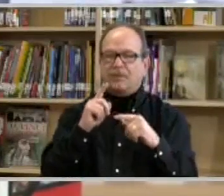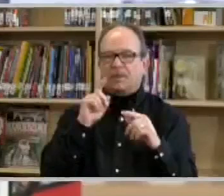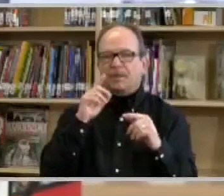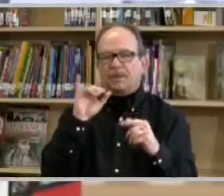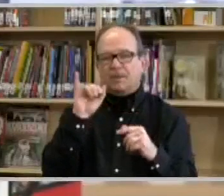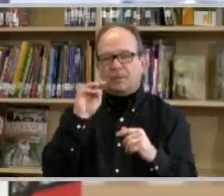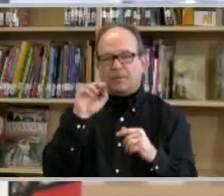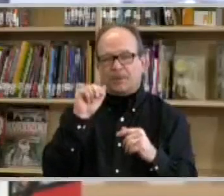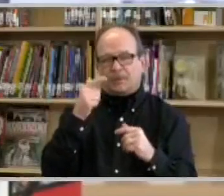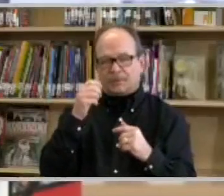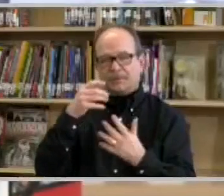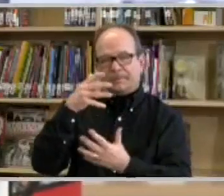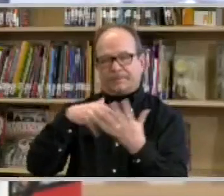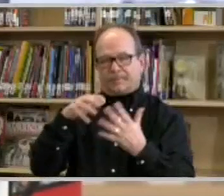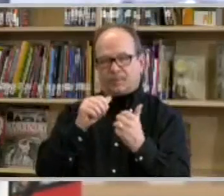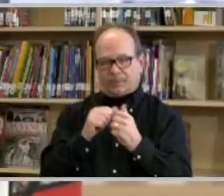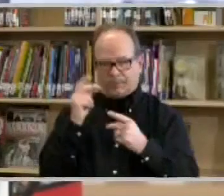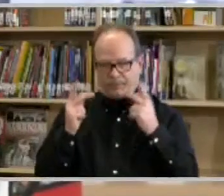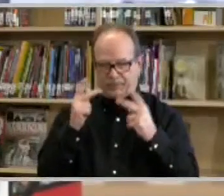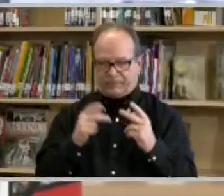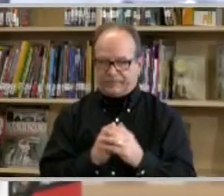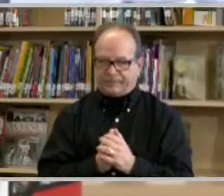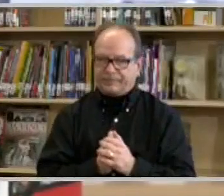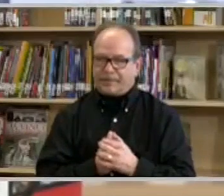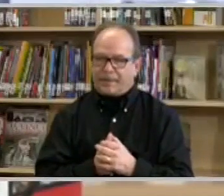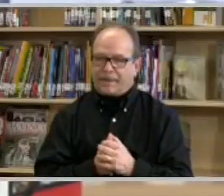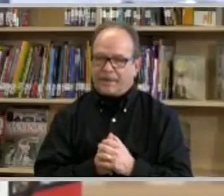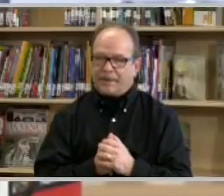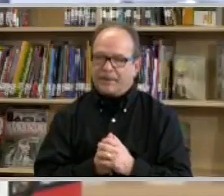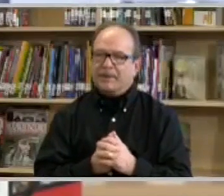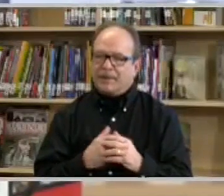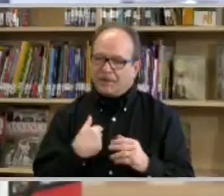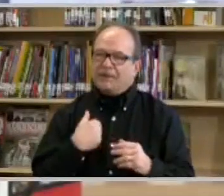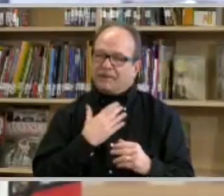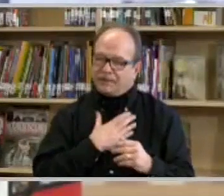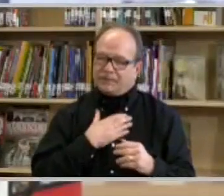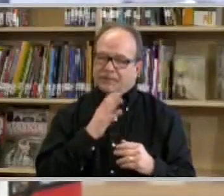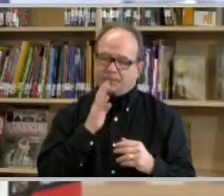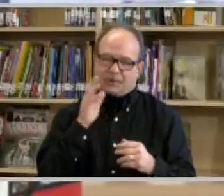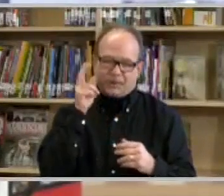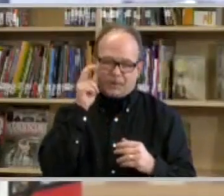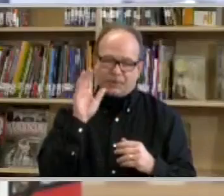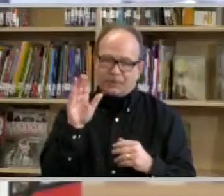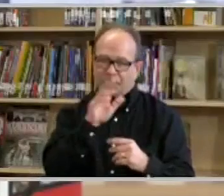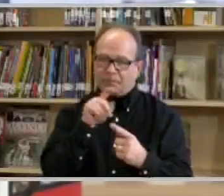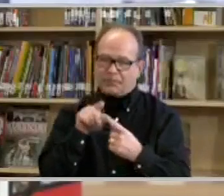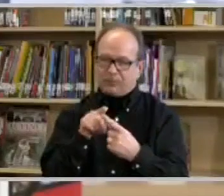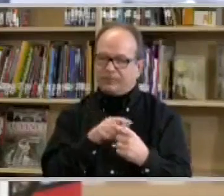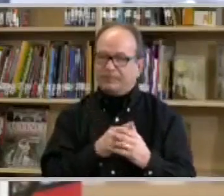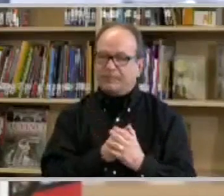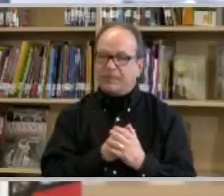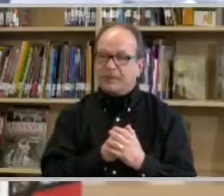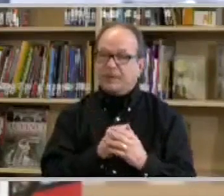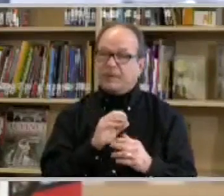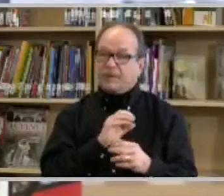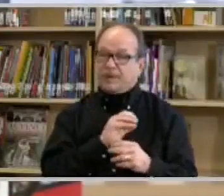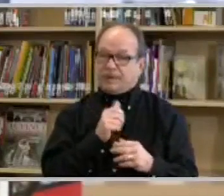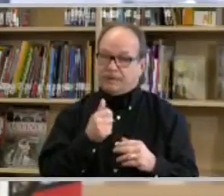THOSE, THOSE TYPES OF INTERACTIONS. AND SO I APPRECIATE THE POINTS